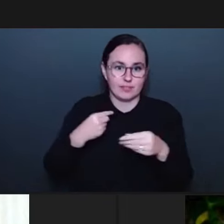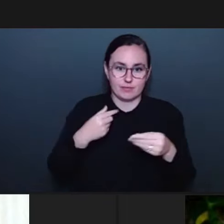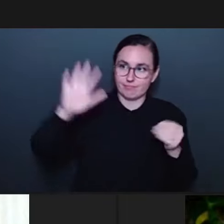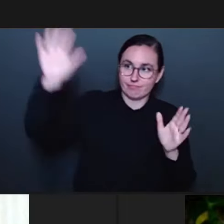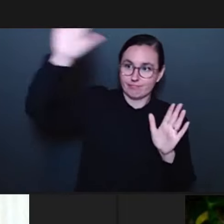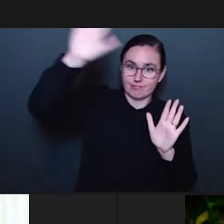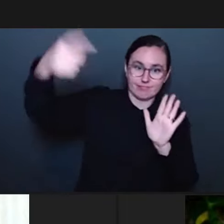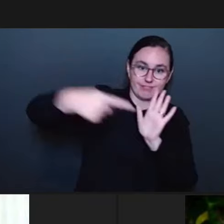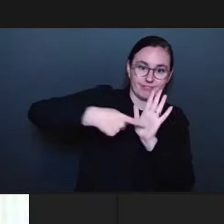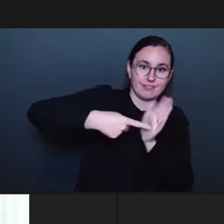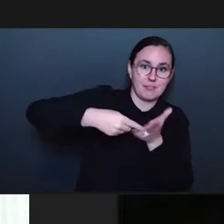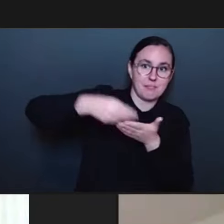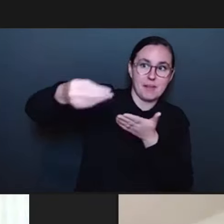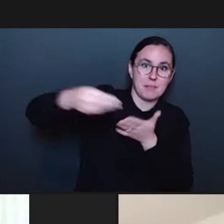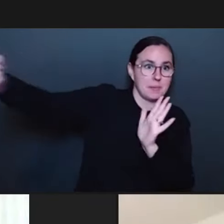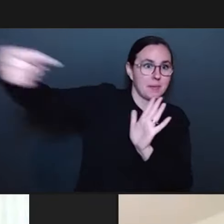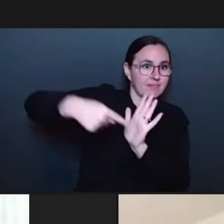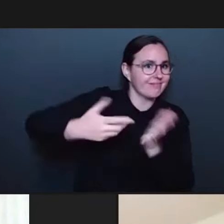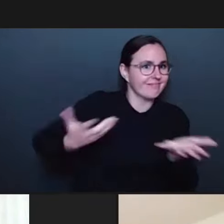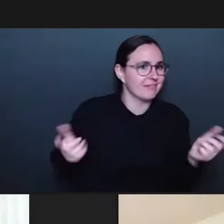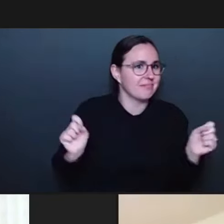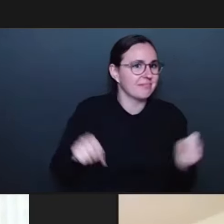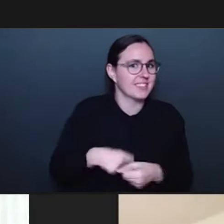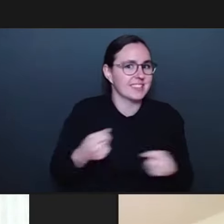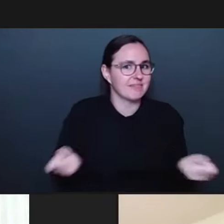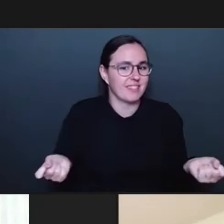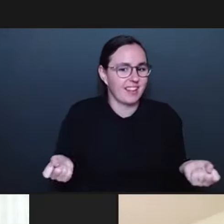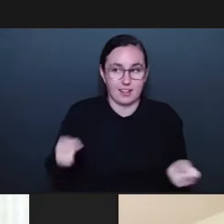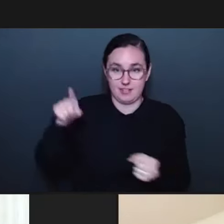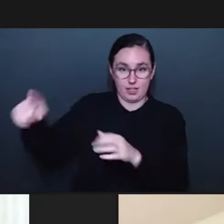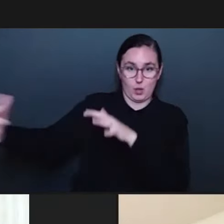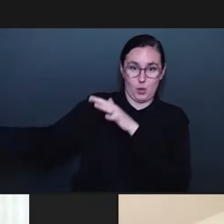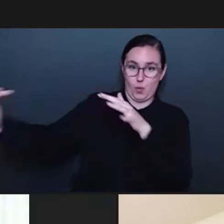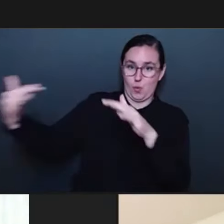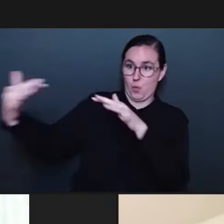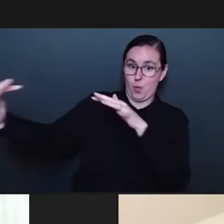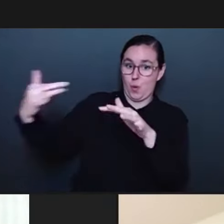makes you more vulnerable to shocks because you have less access to tools to deal with it.